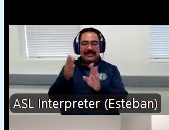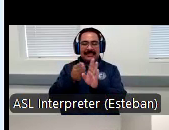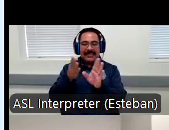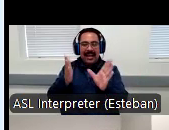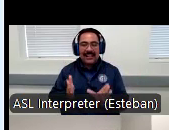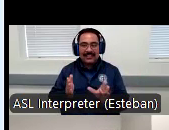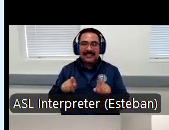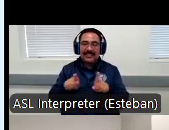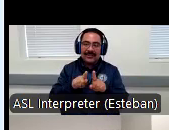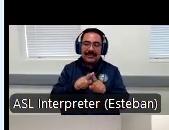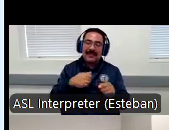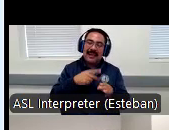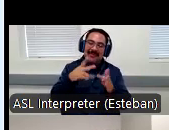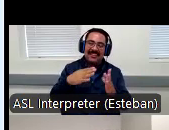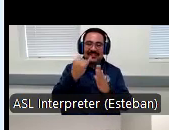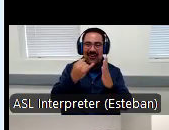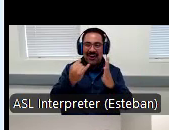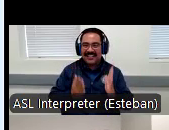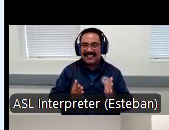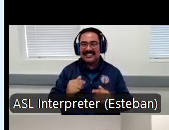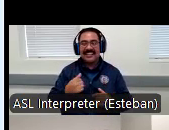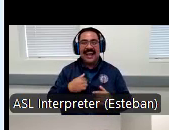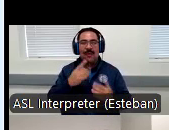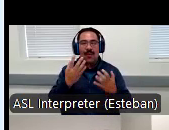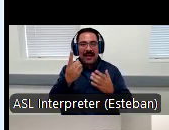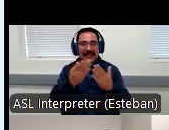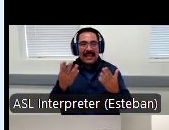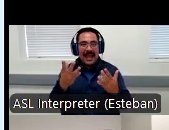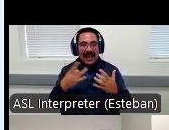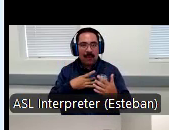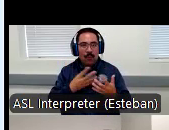being a professional artist. So one of the things I love to do is I love to travel. I